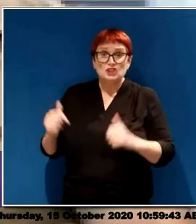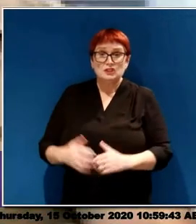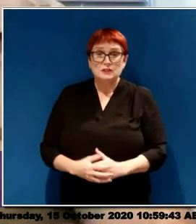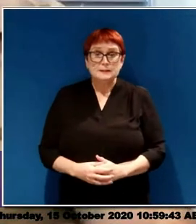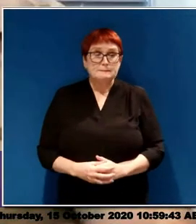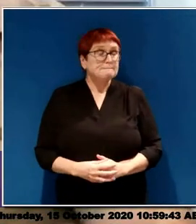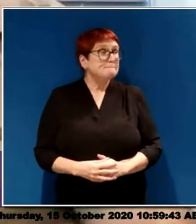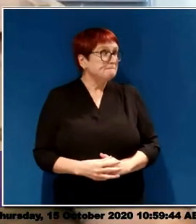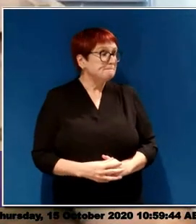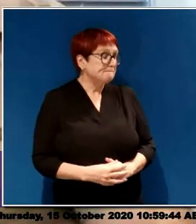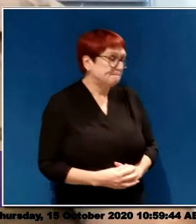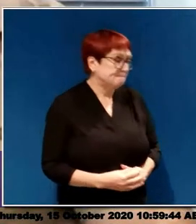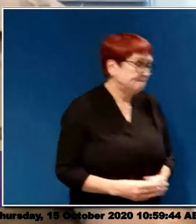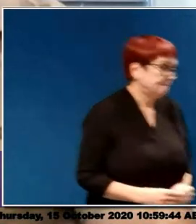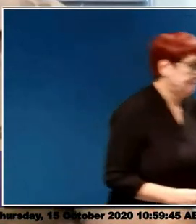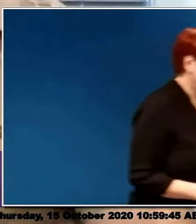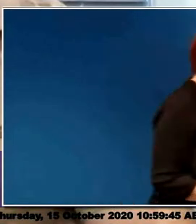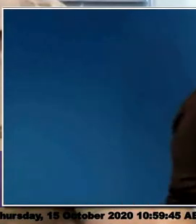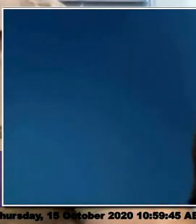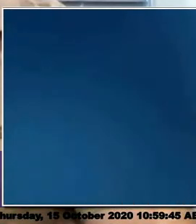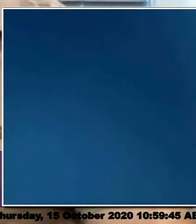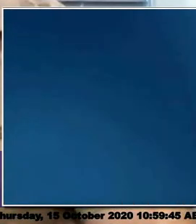That's the first school, absolutely.